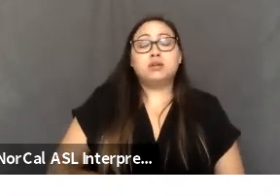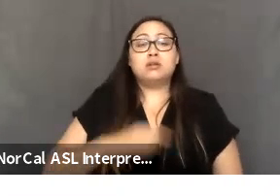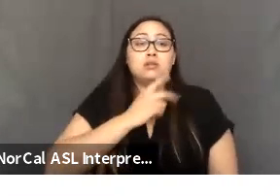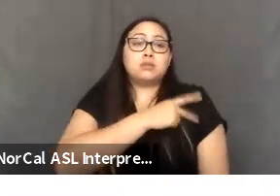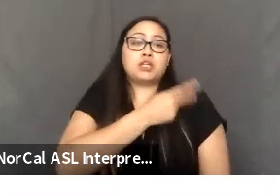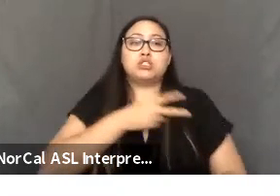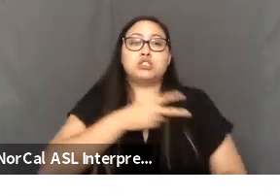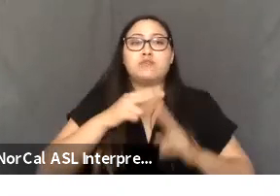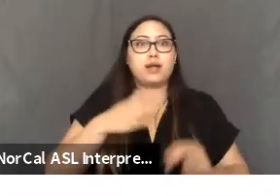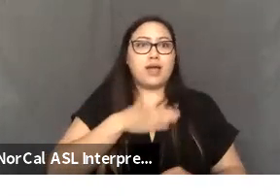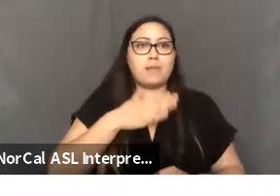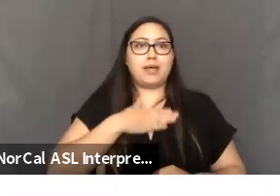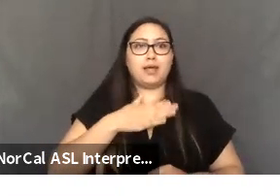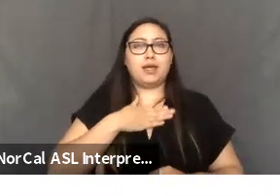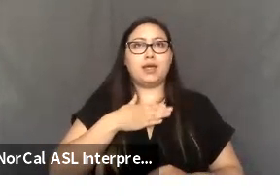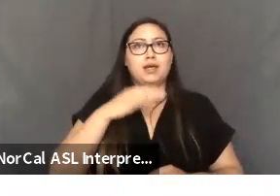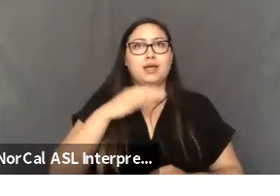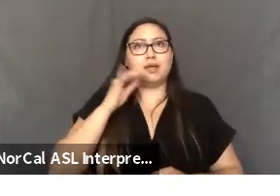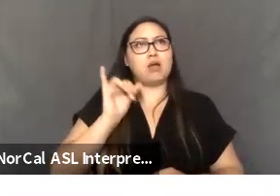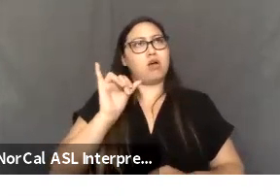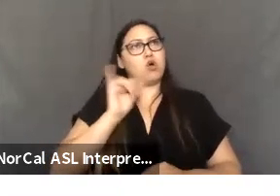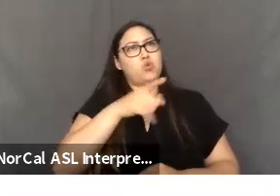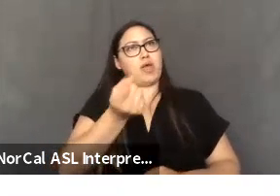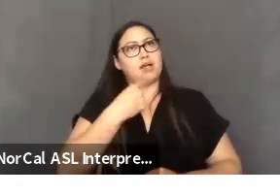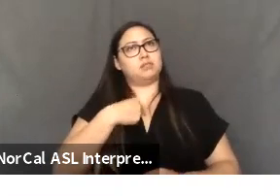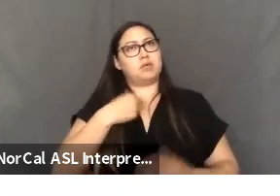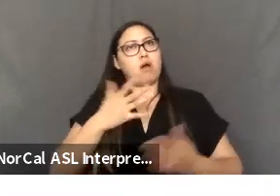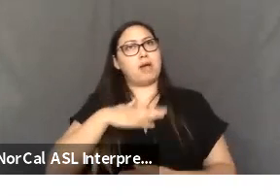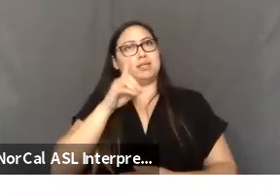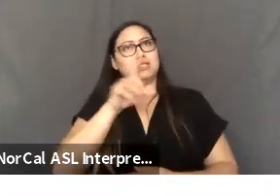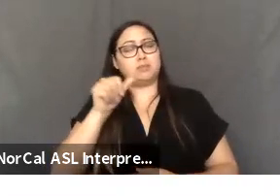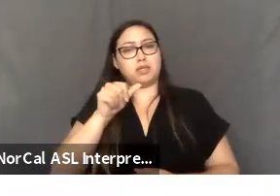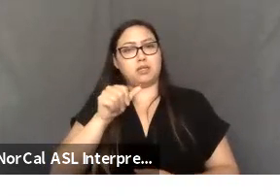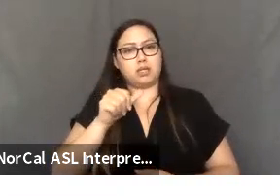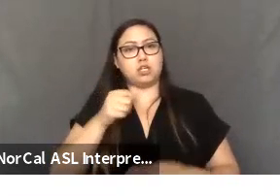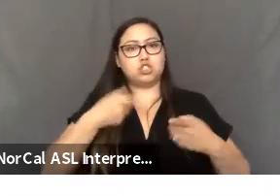happy that they're actually asking them what their disability is at the time of registration. This is